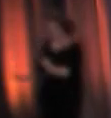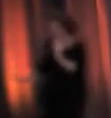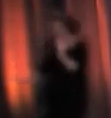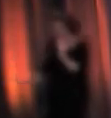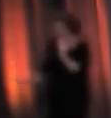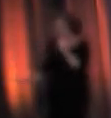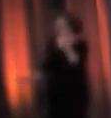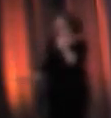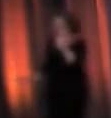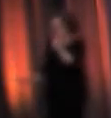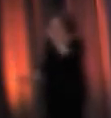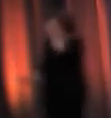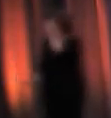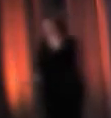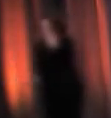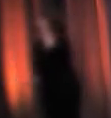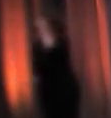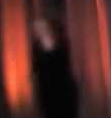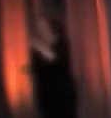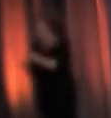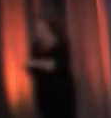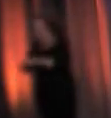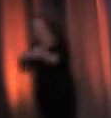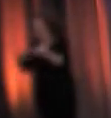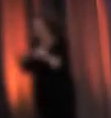Consider for instance our Jodi Award winners from 2009,